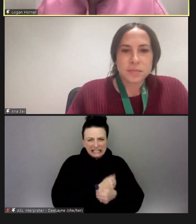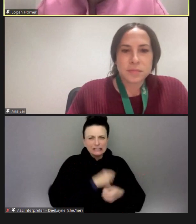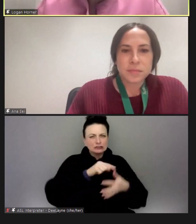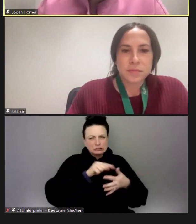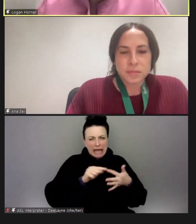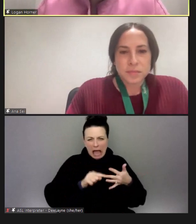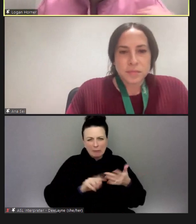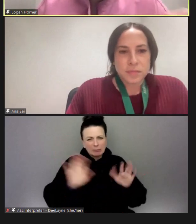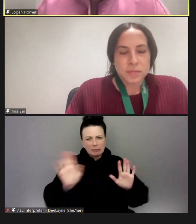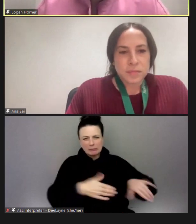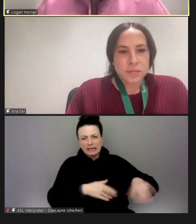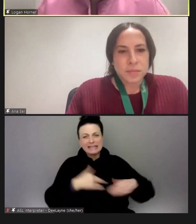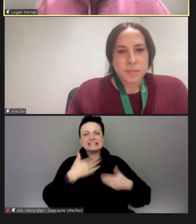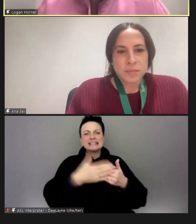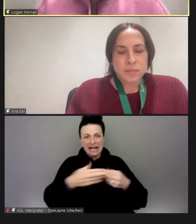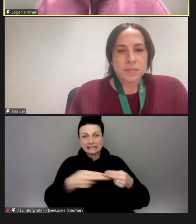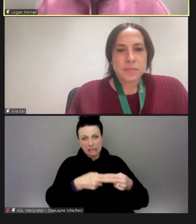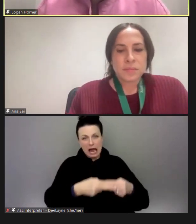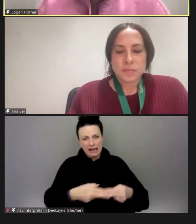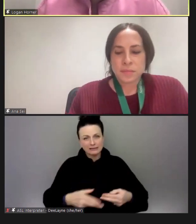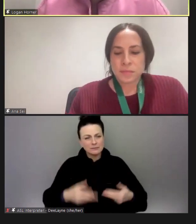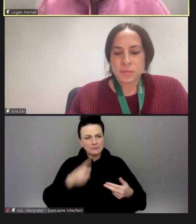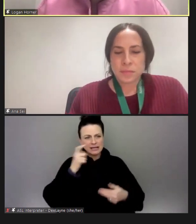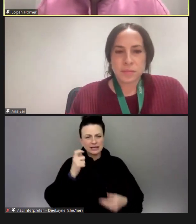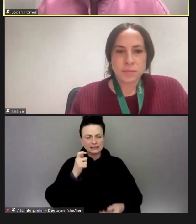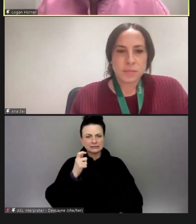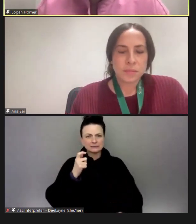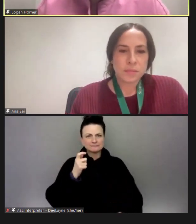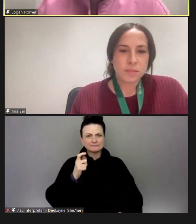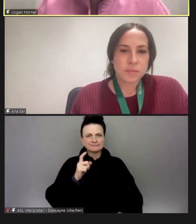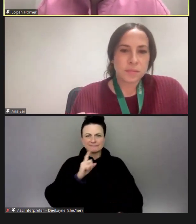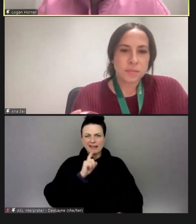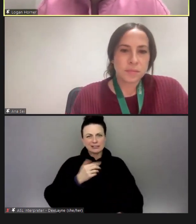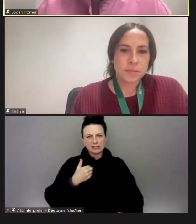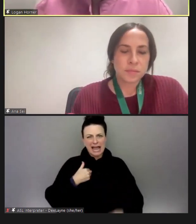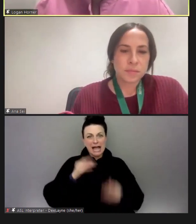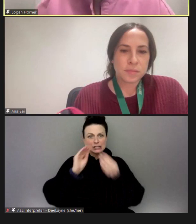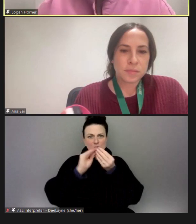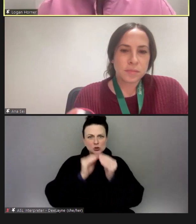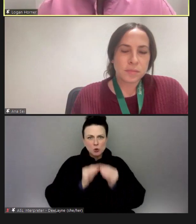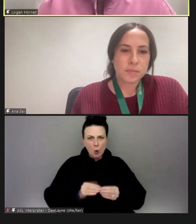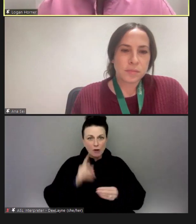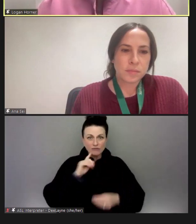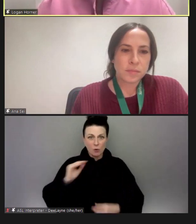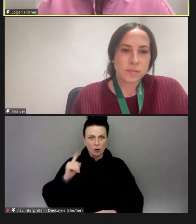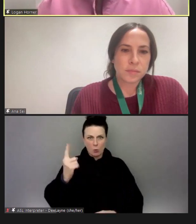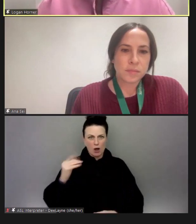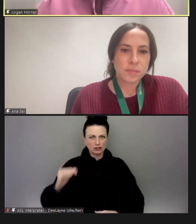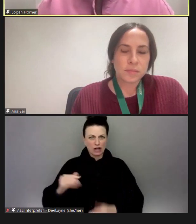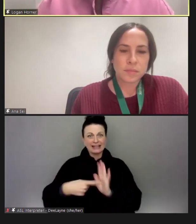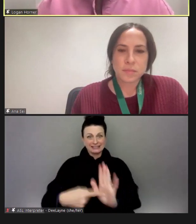because it actually has uh some scores